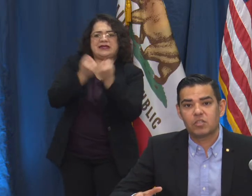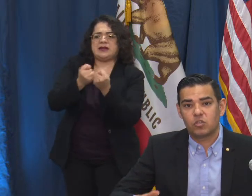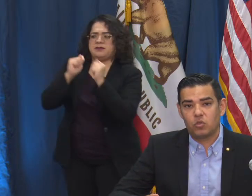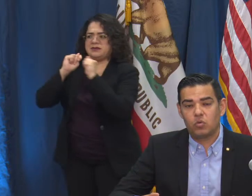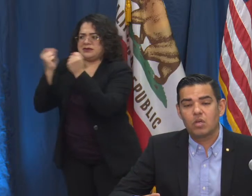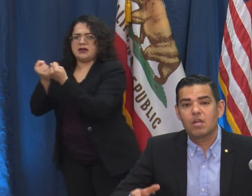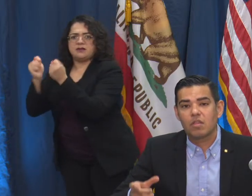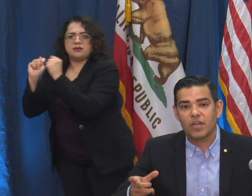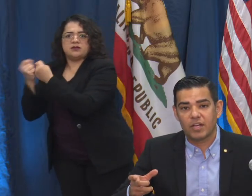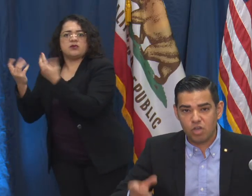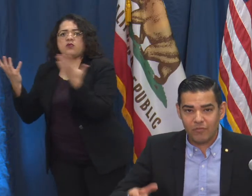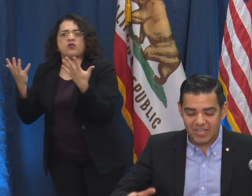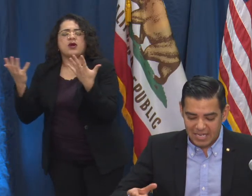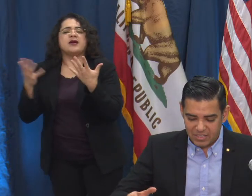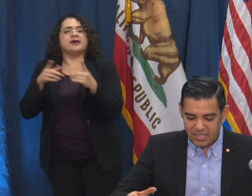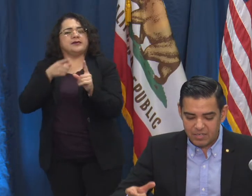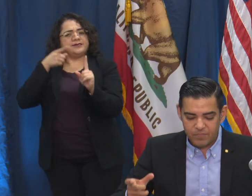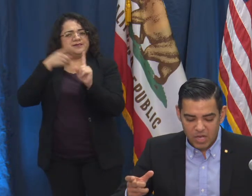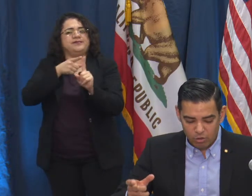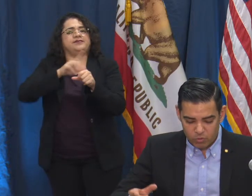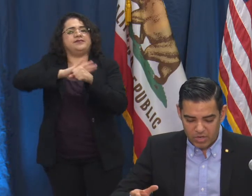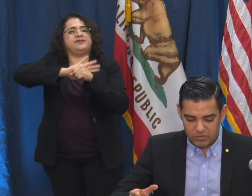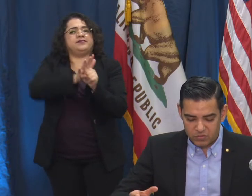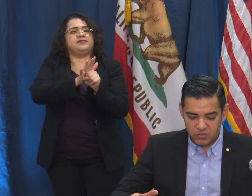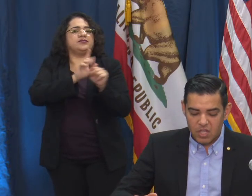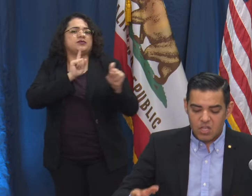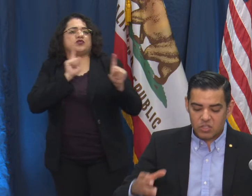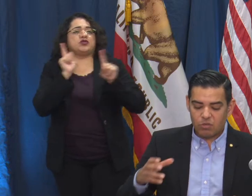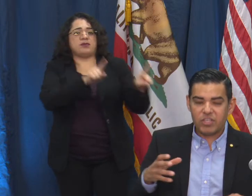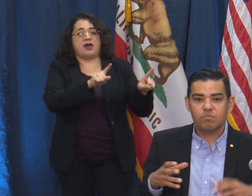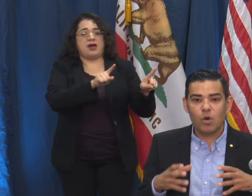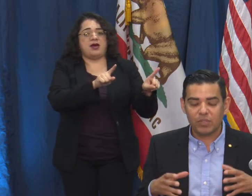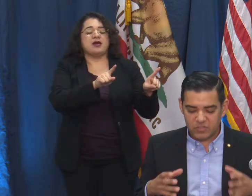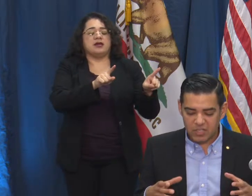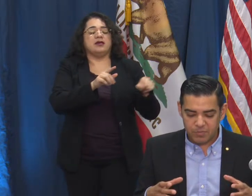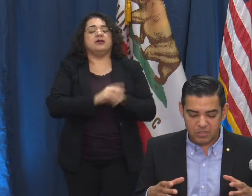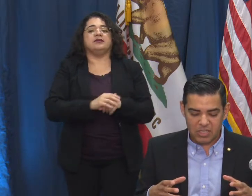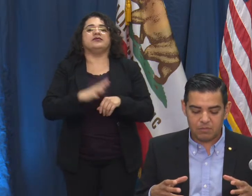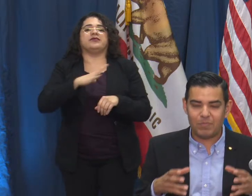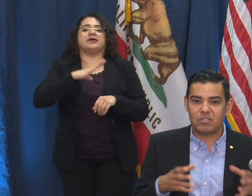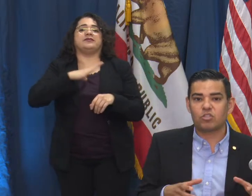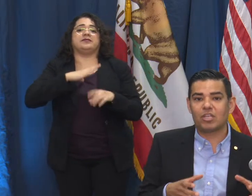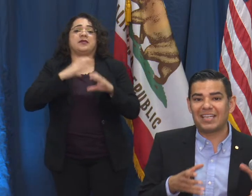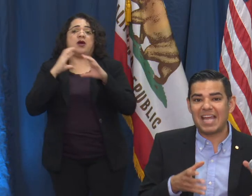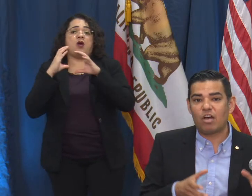to the COVID-19 health crisis. So these mobile assessment teams essentially now